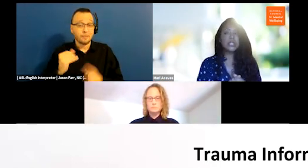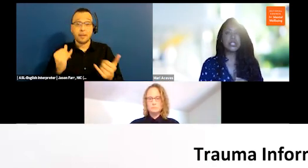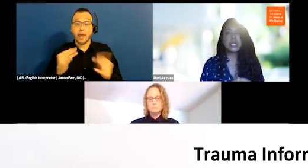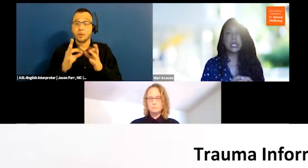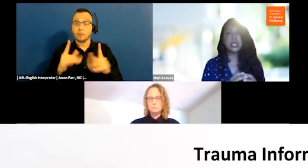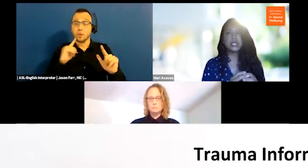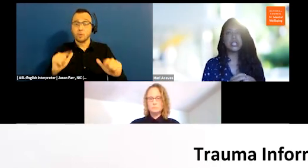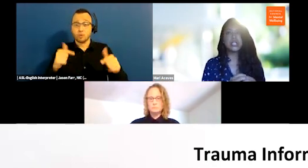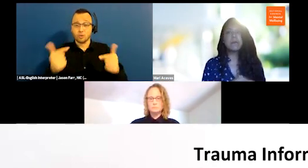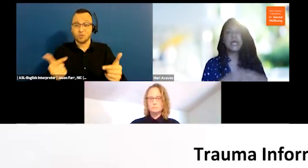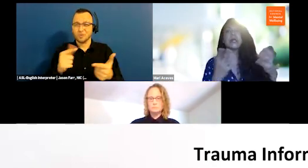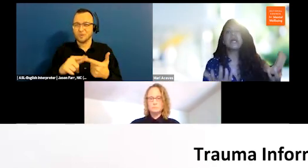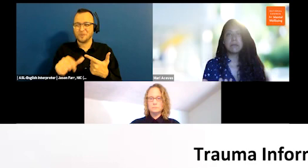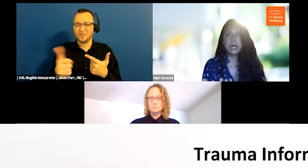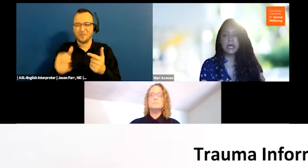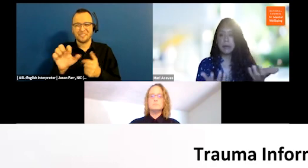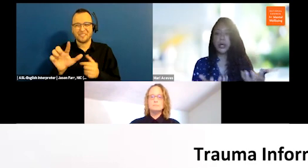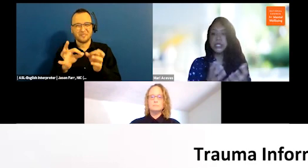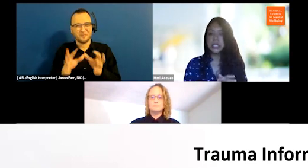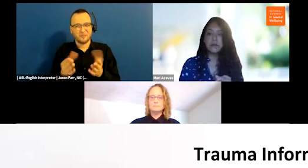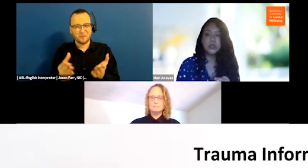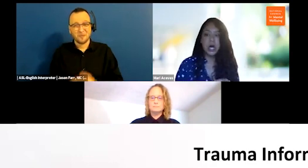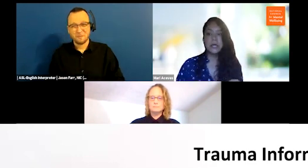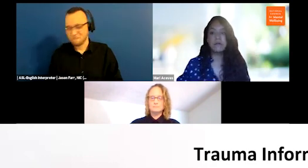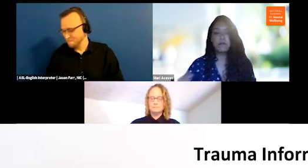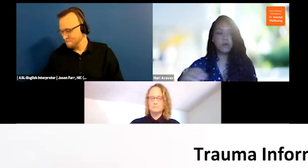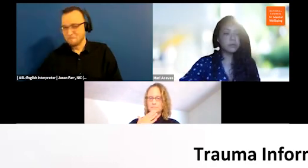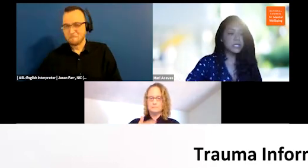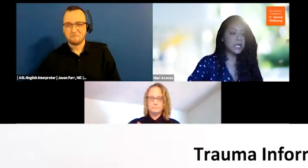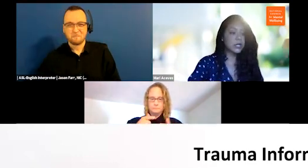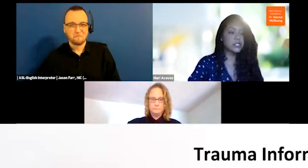So we wanna shift from blame lens to a compassionate lens